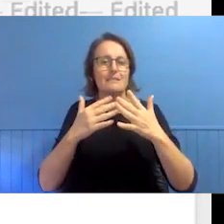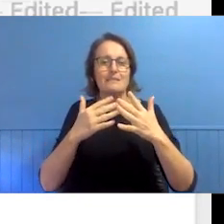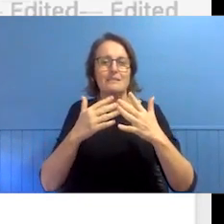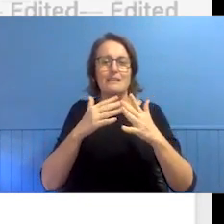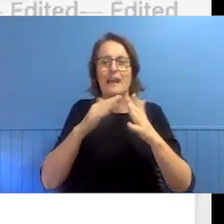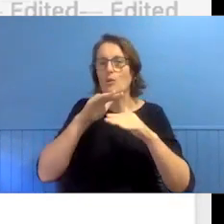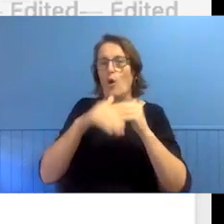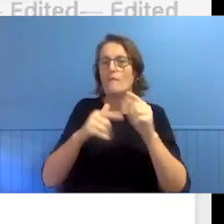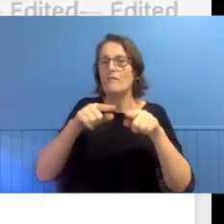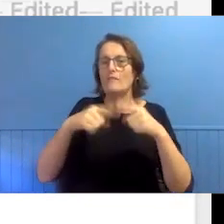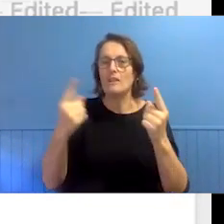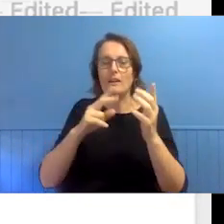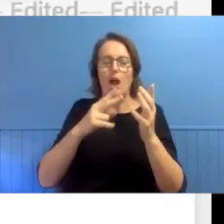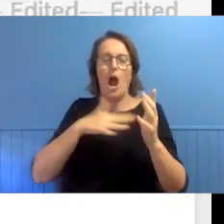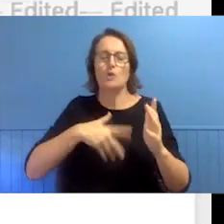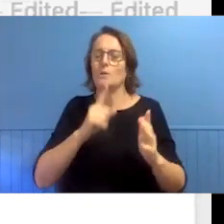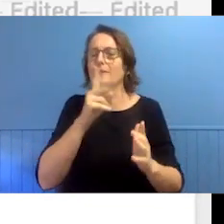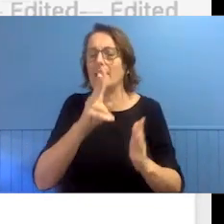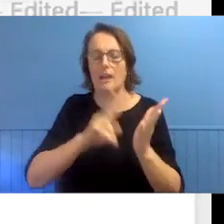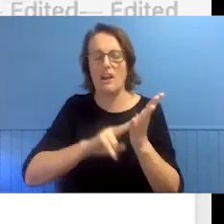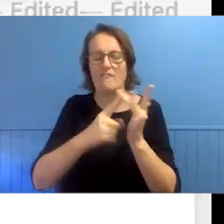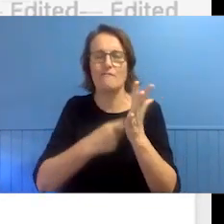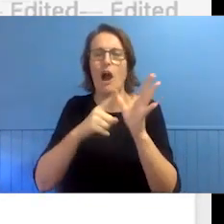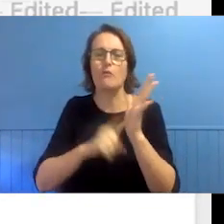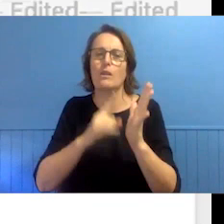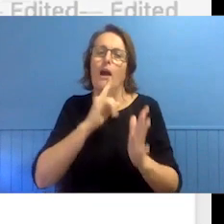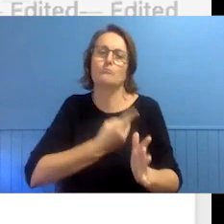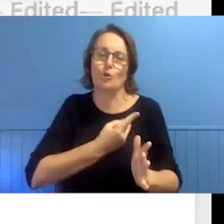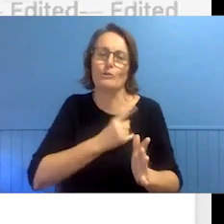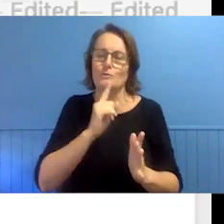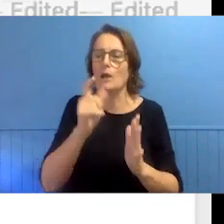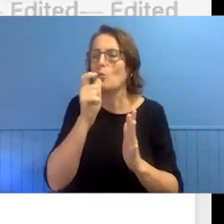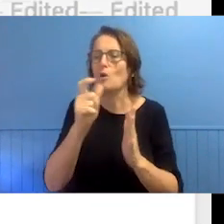viral again on this webinar. I apologise. Lots of things affect how